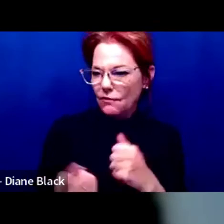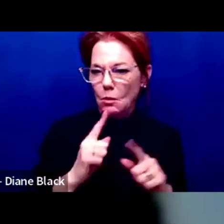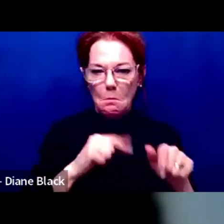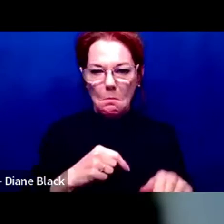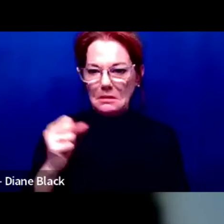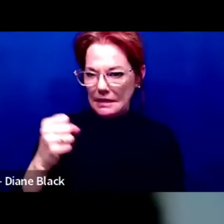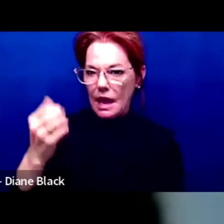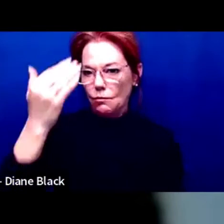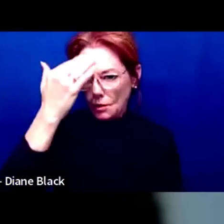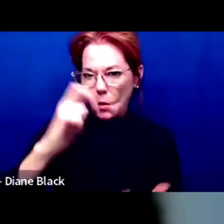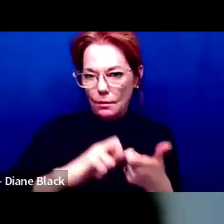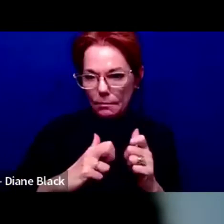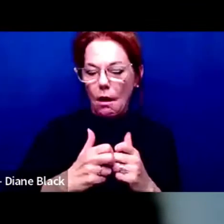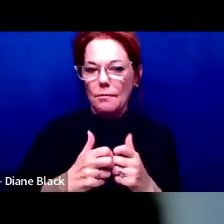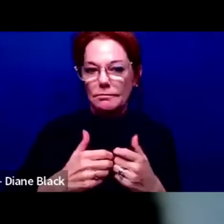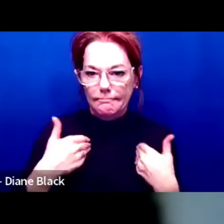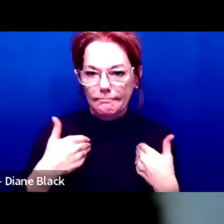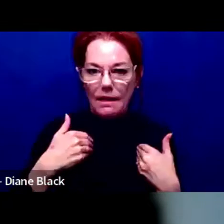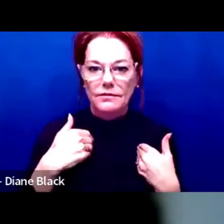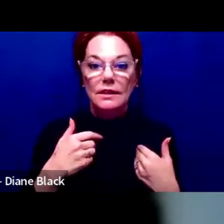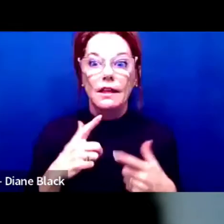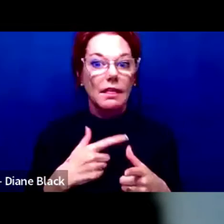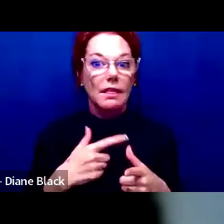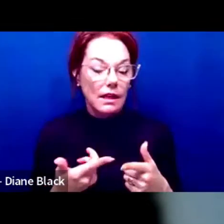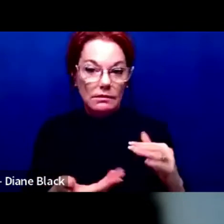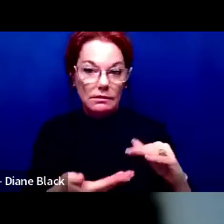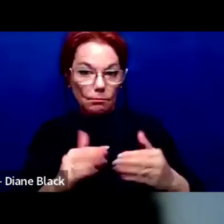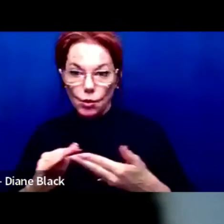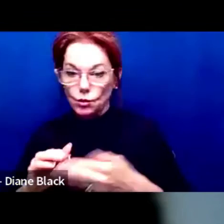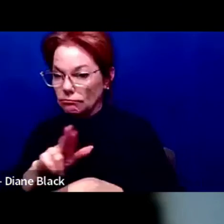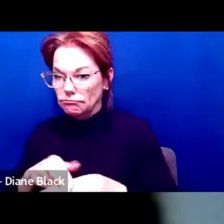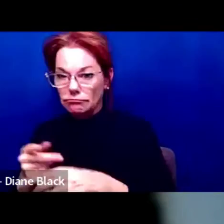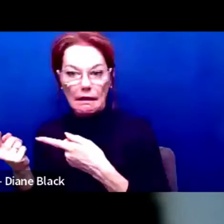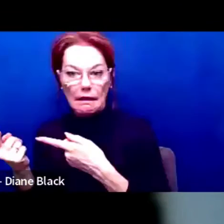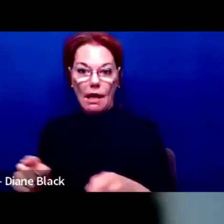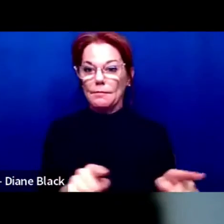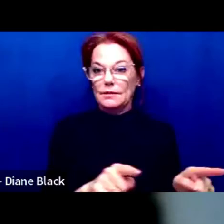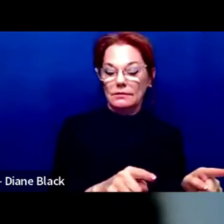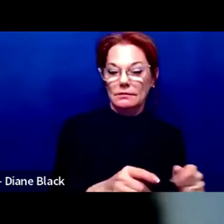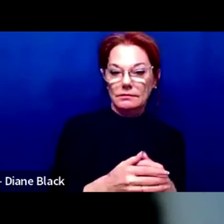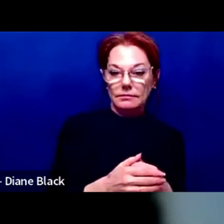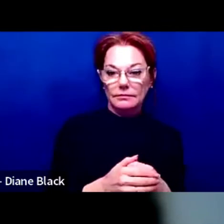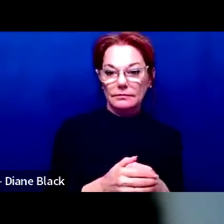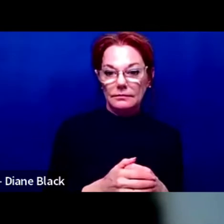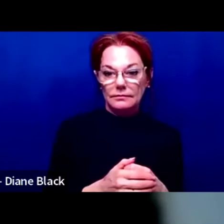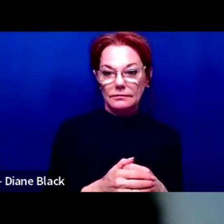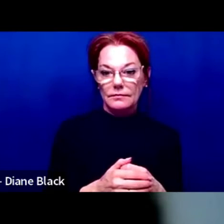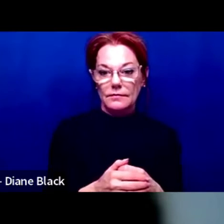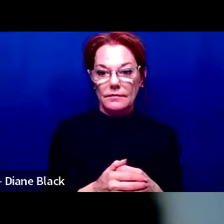built those partnerships. I mean, it was, it was I you know, it's very difficult to kind of